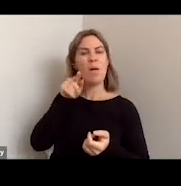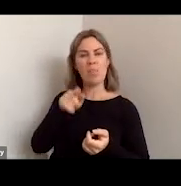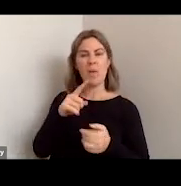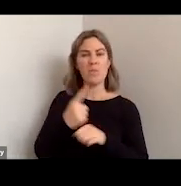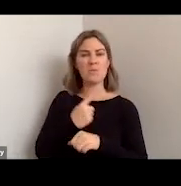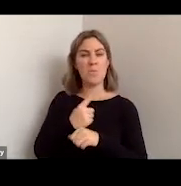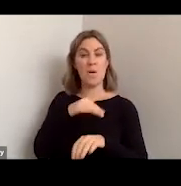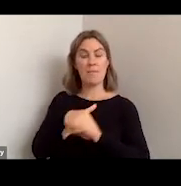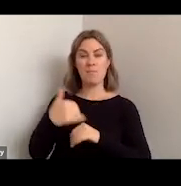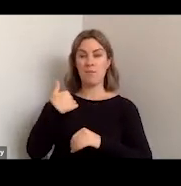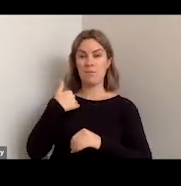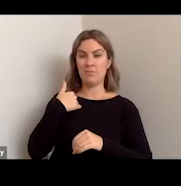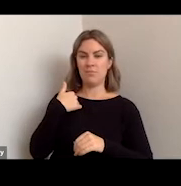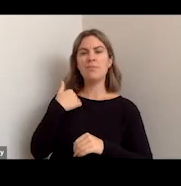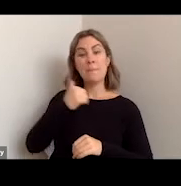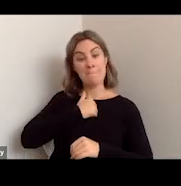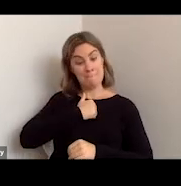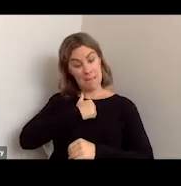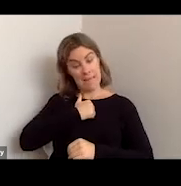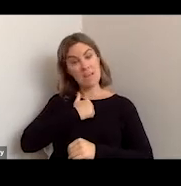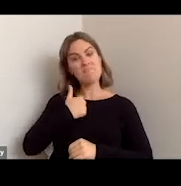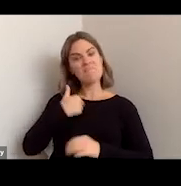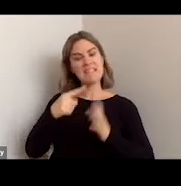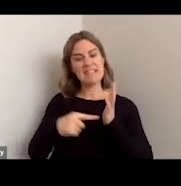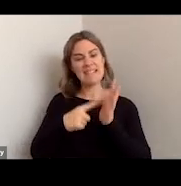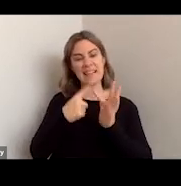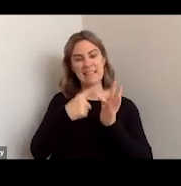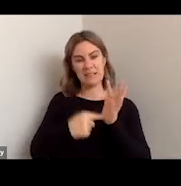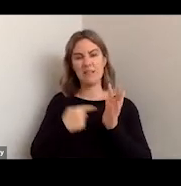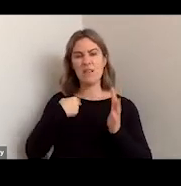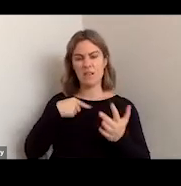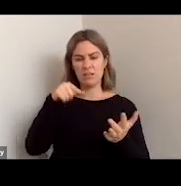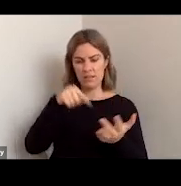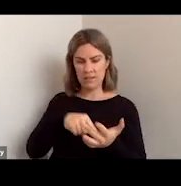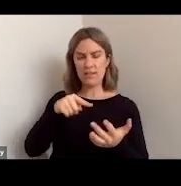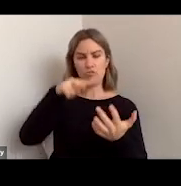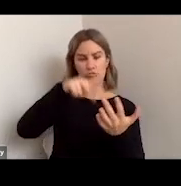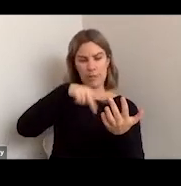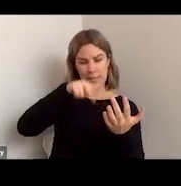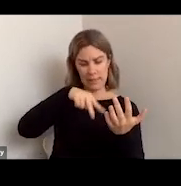actually a text story type, so I will click a link and read something before I watch a video on it.